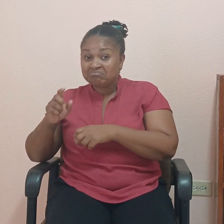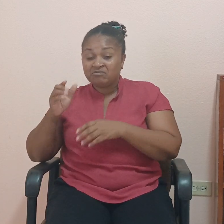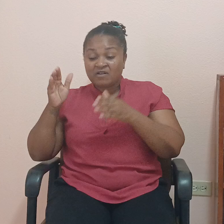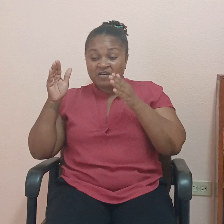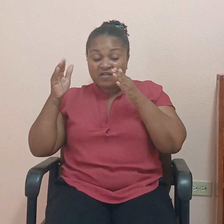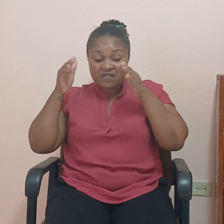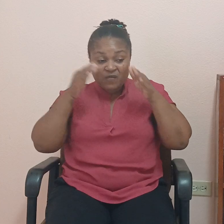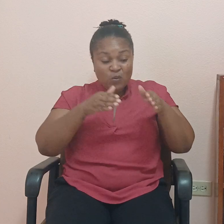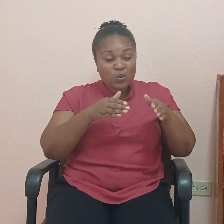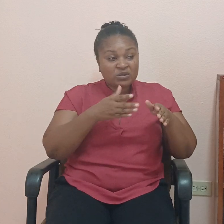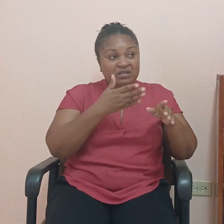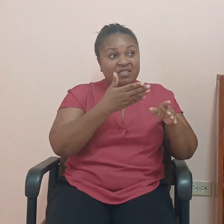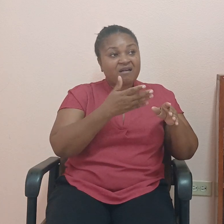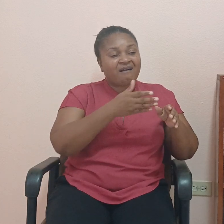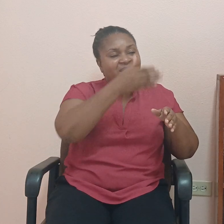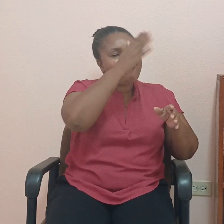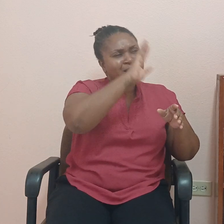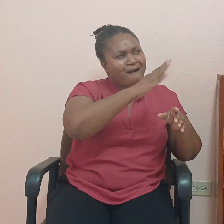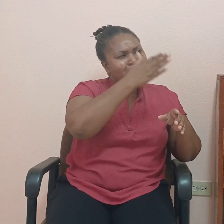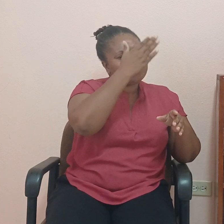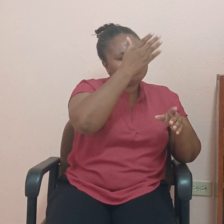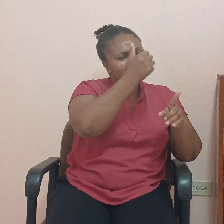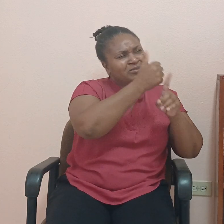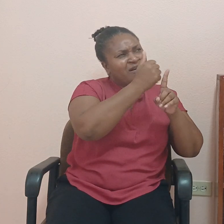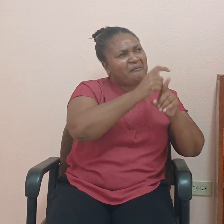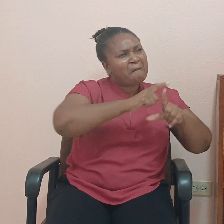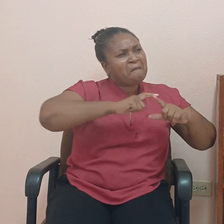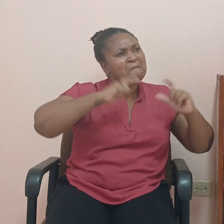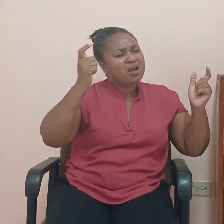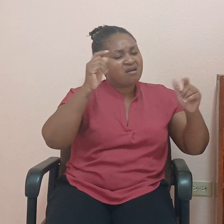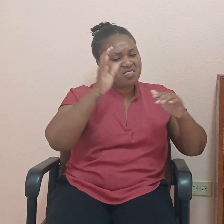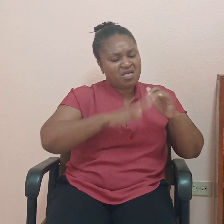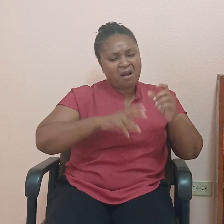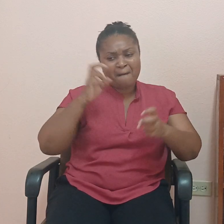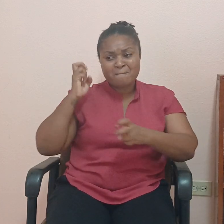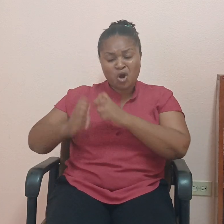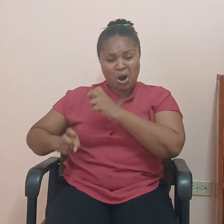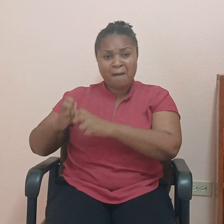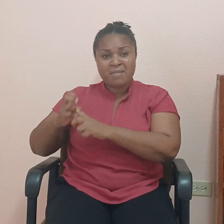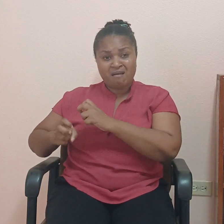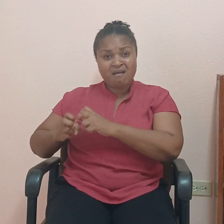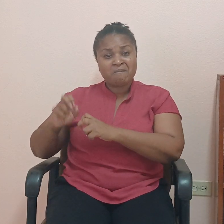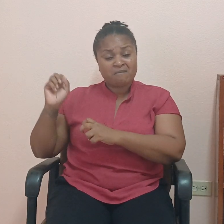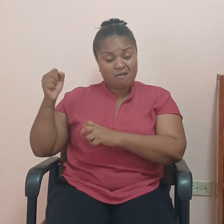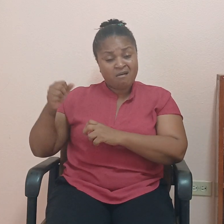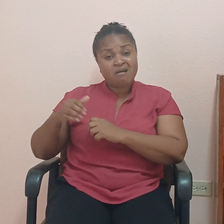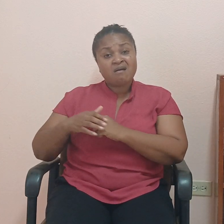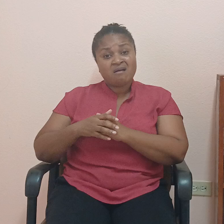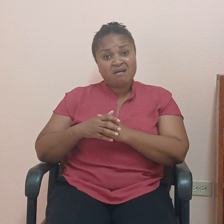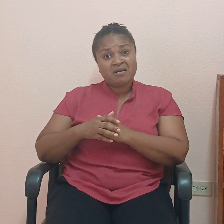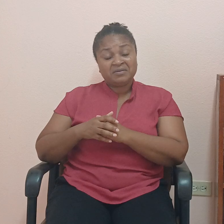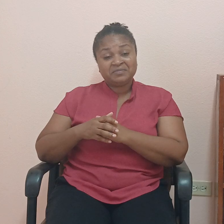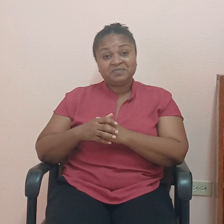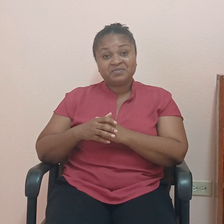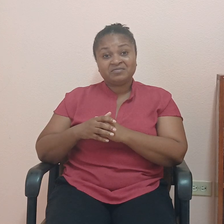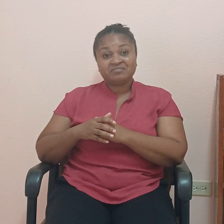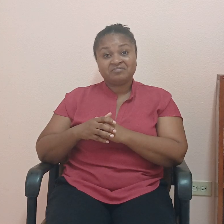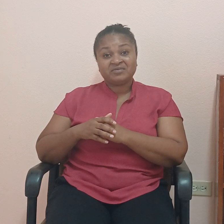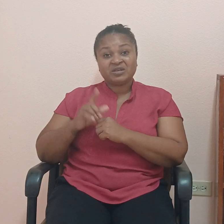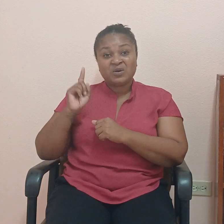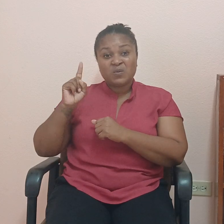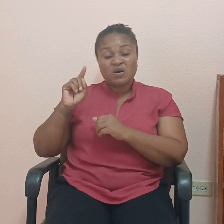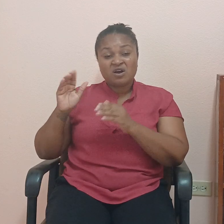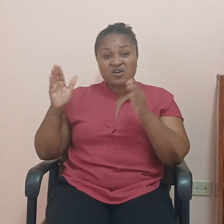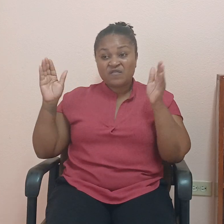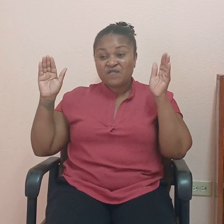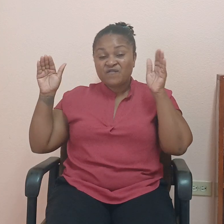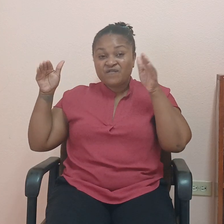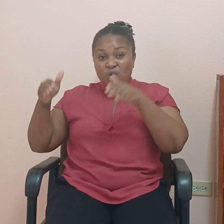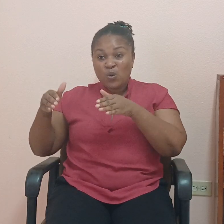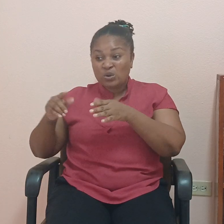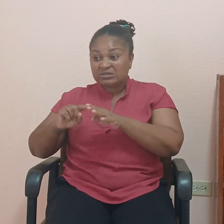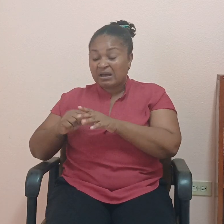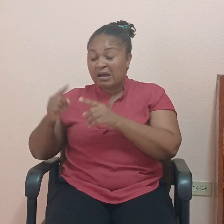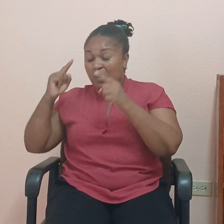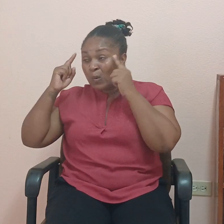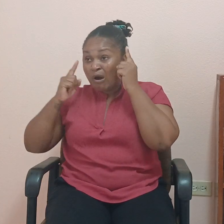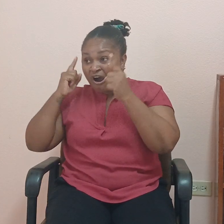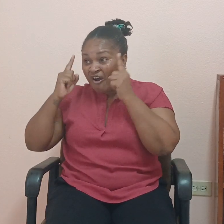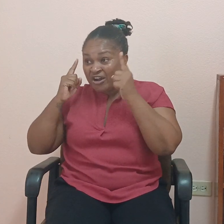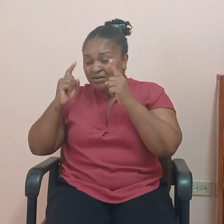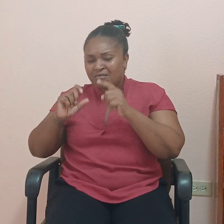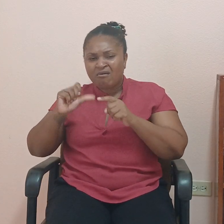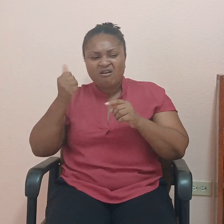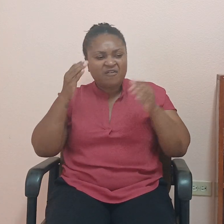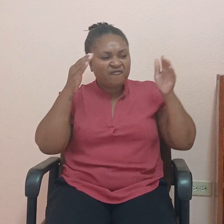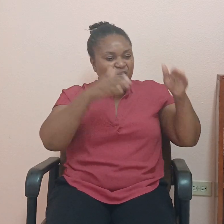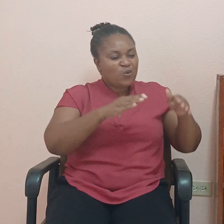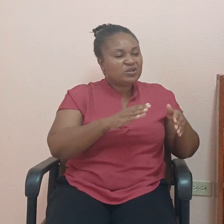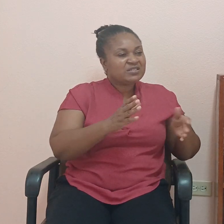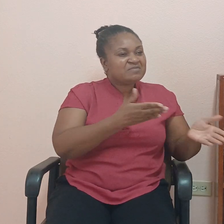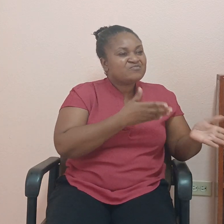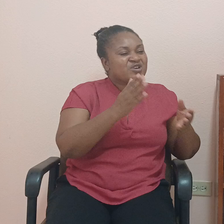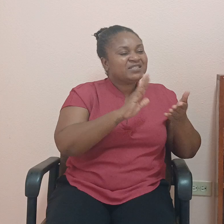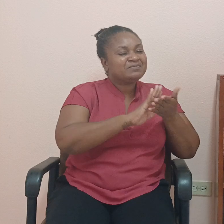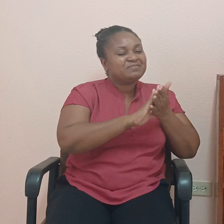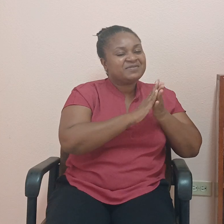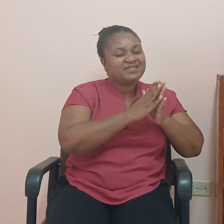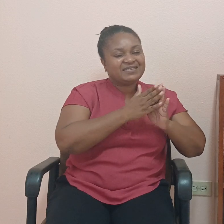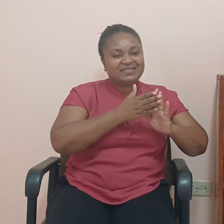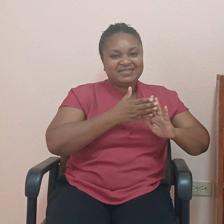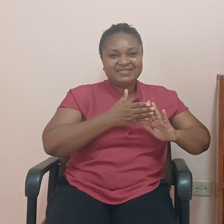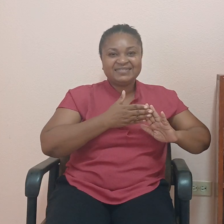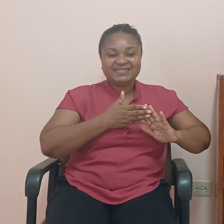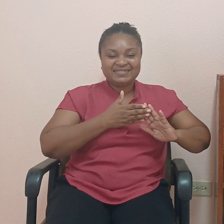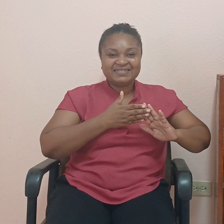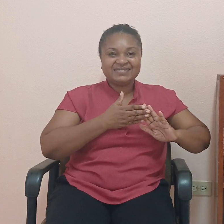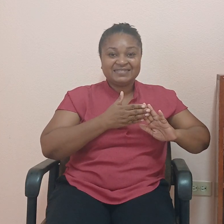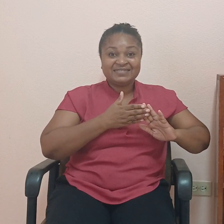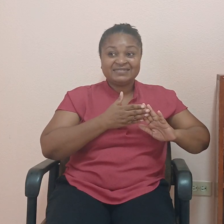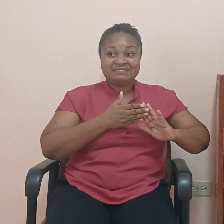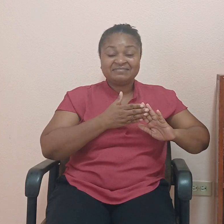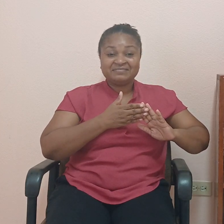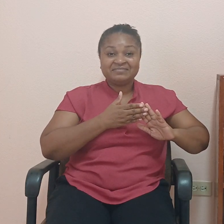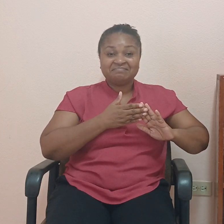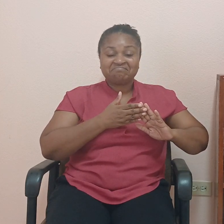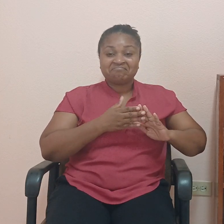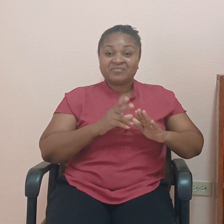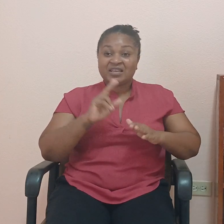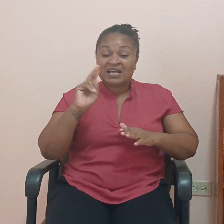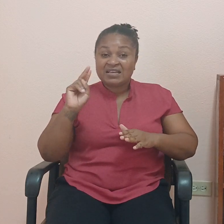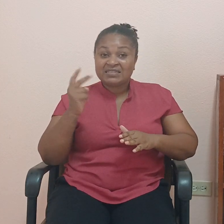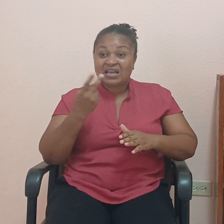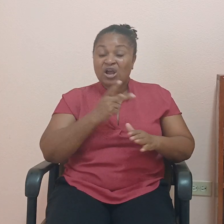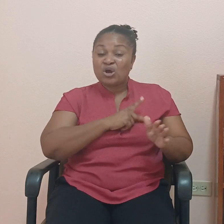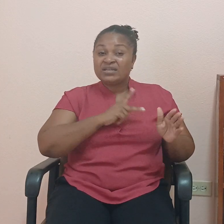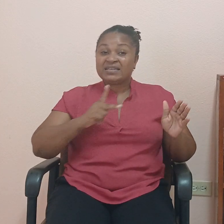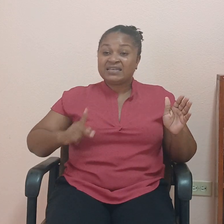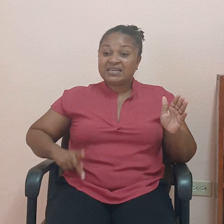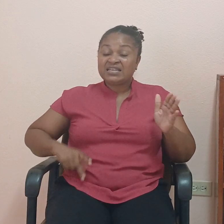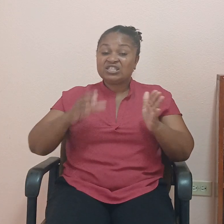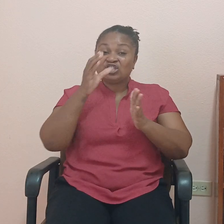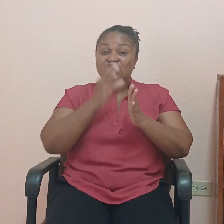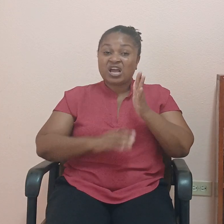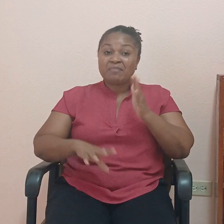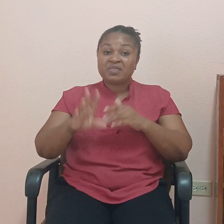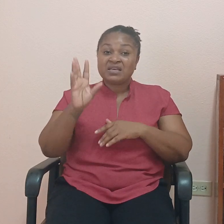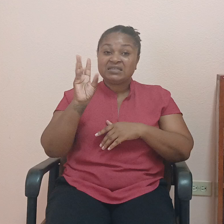ON GOD, WHO IS BIGGER THAN THE PROBLEM. ONE FOCUS BGINGS WORRY THE OTHER BRINGS PEACE. IN 2 KINGS 6,